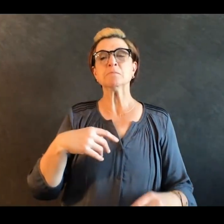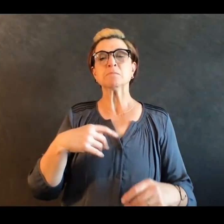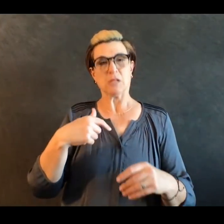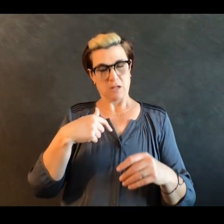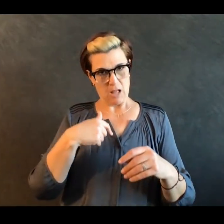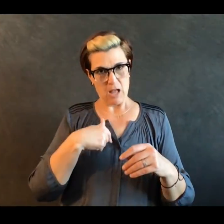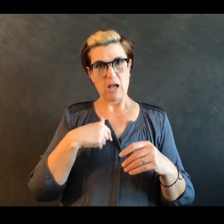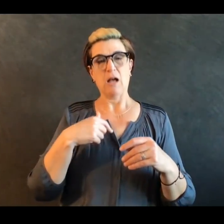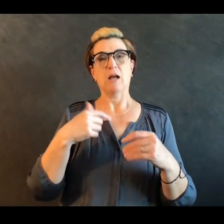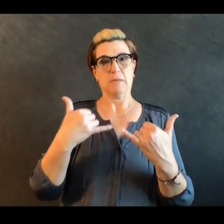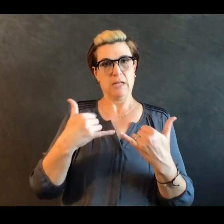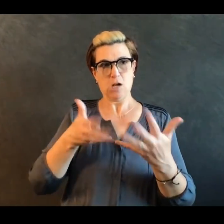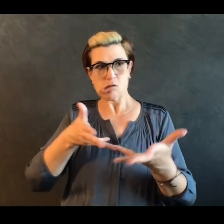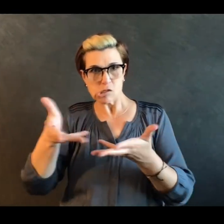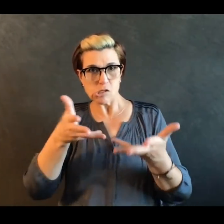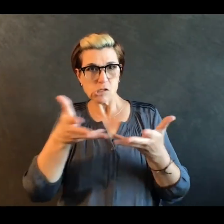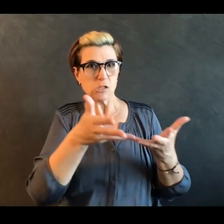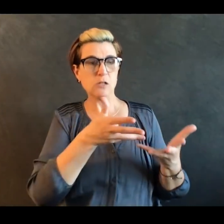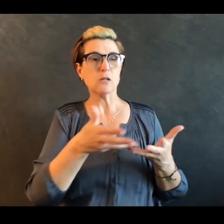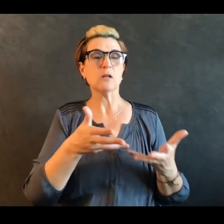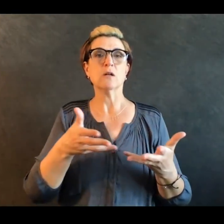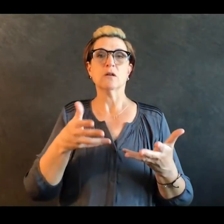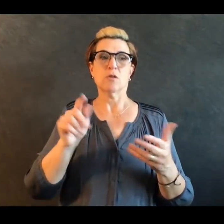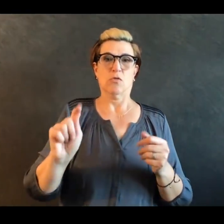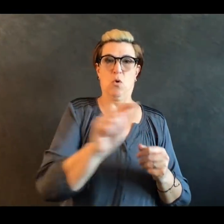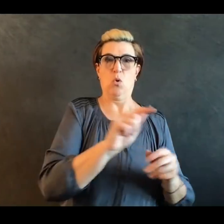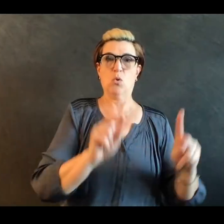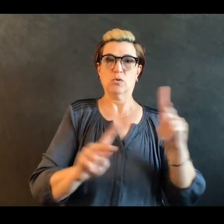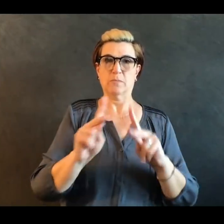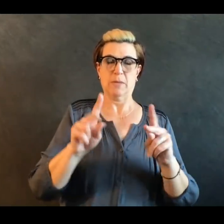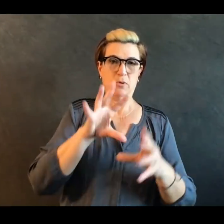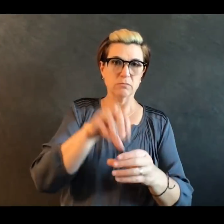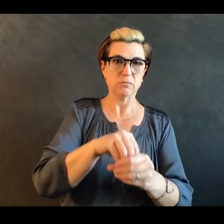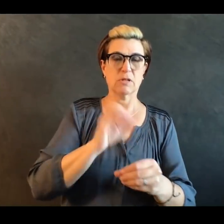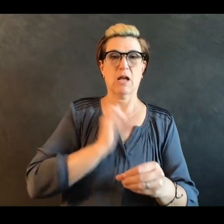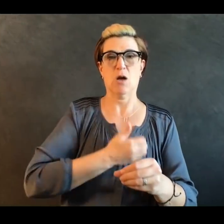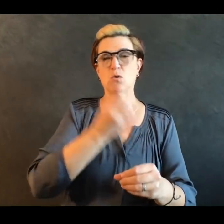maintaining our nation's food security enabling us to keep food on the table of